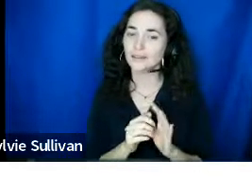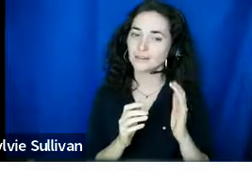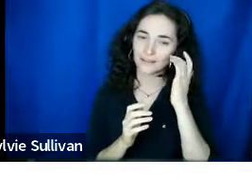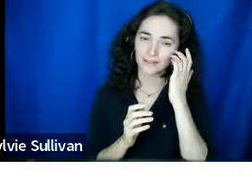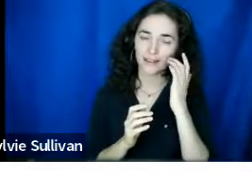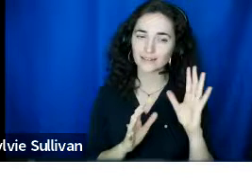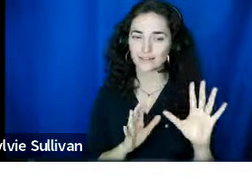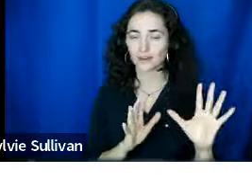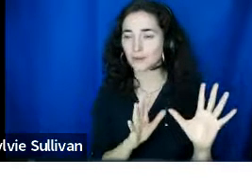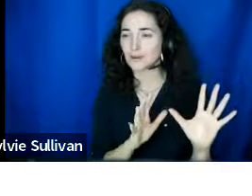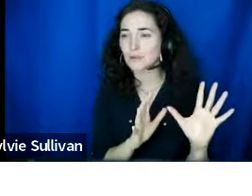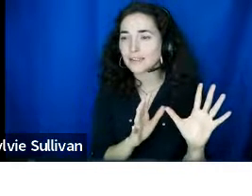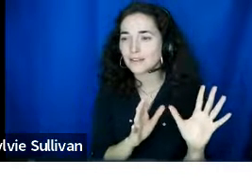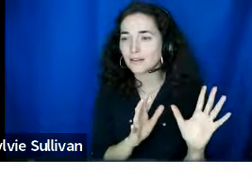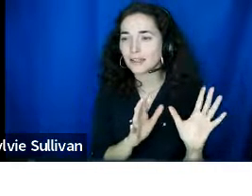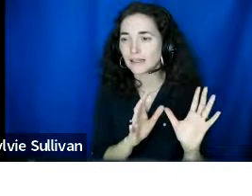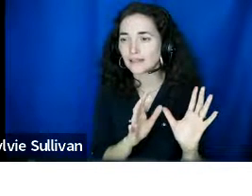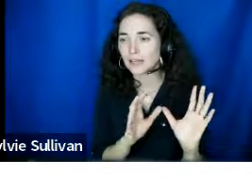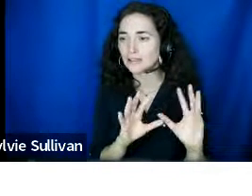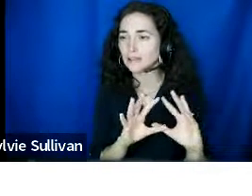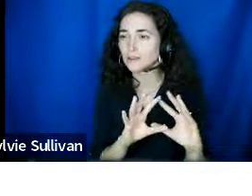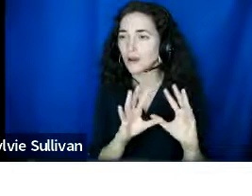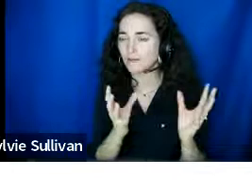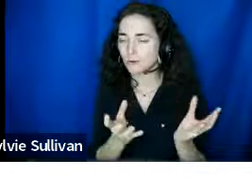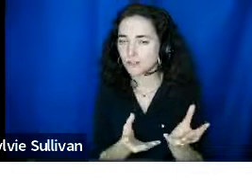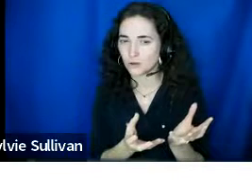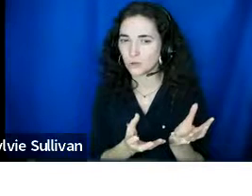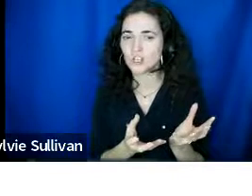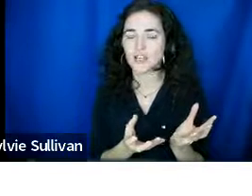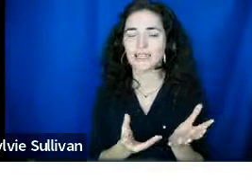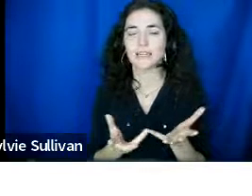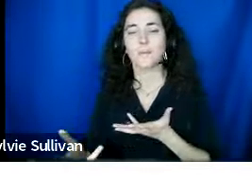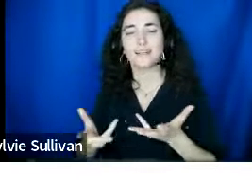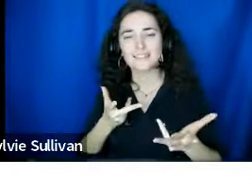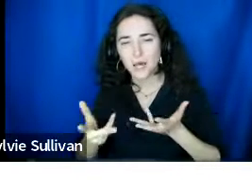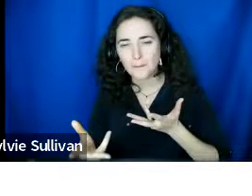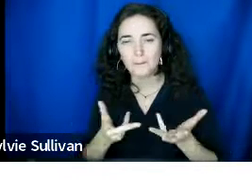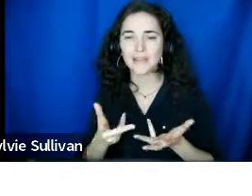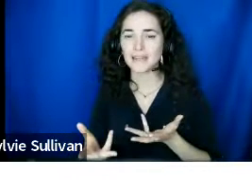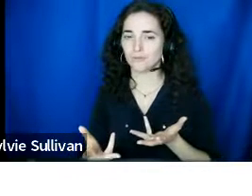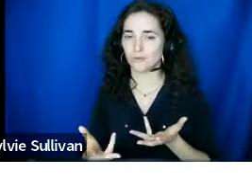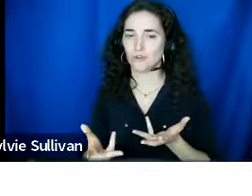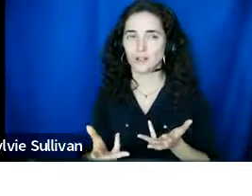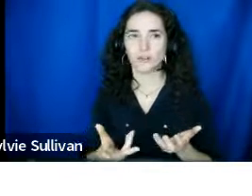That's fantastic. and don't get me wrong it's not that that your effort is not appreciated, but it's not meaningful.